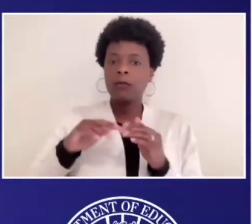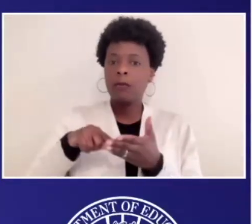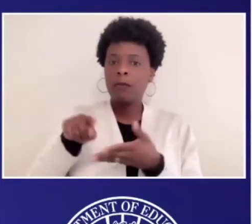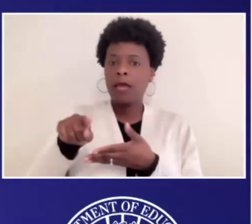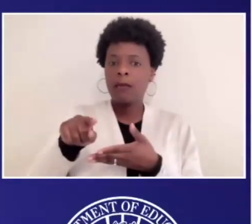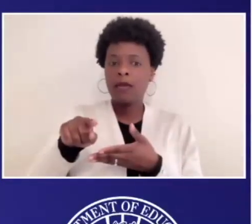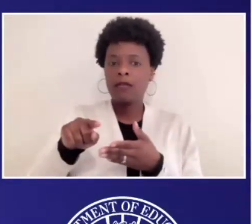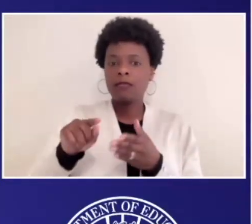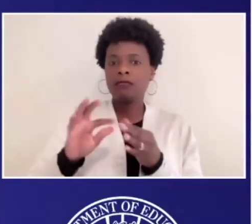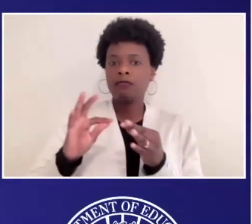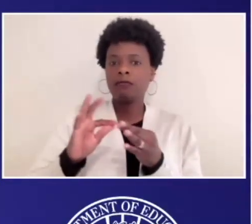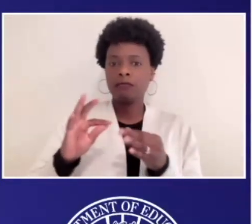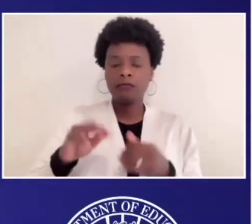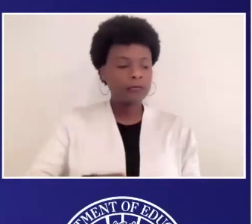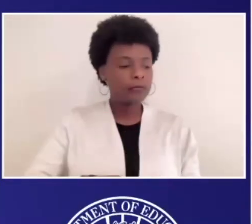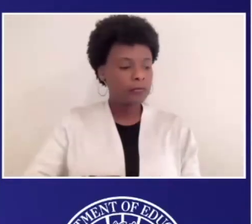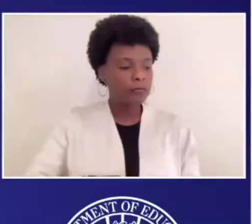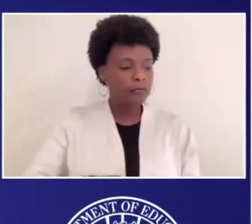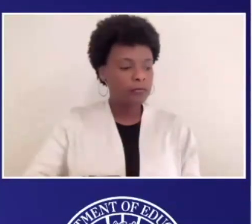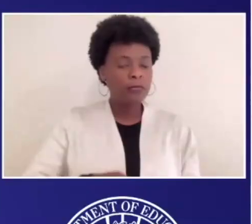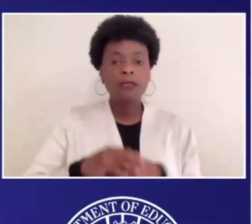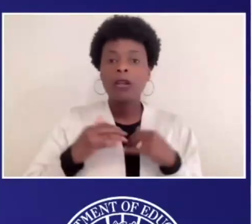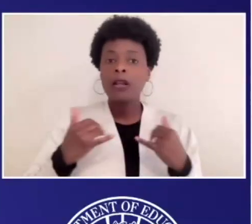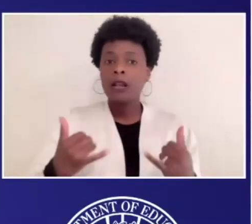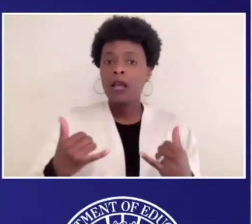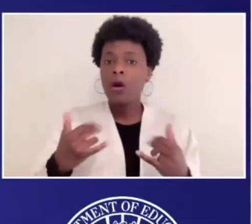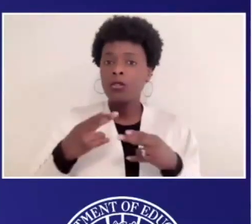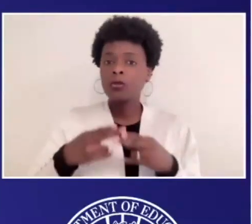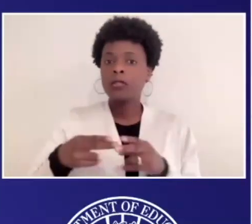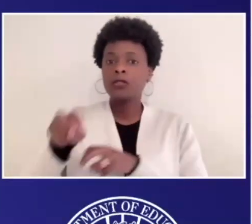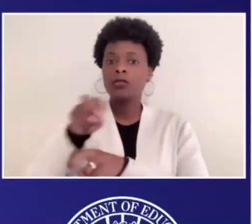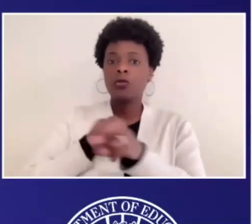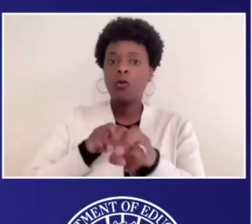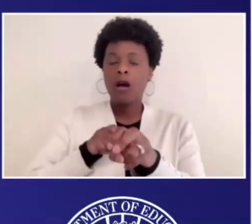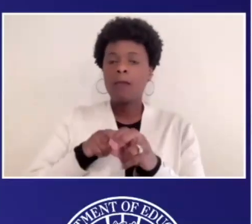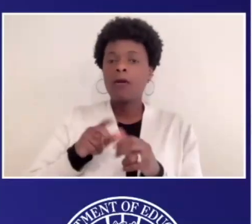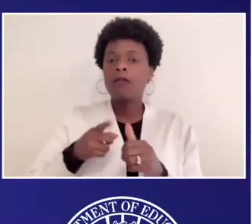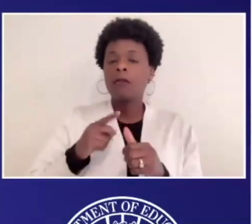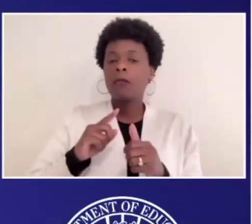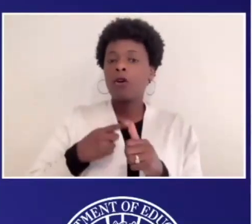At this time. I want to mention a swap from primary to alternate from the legal aid